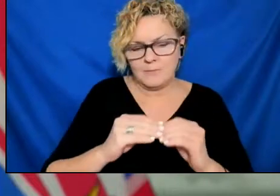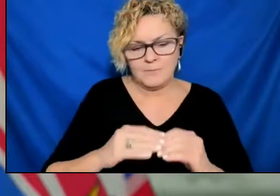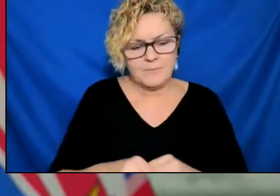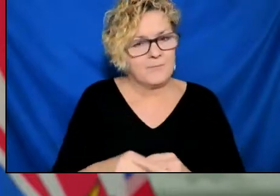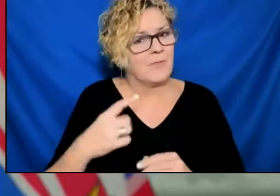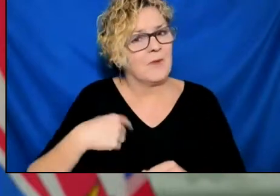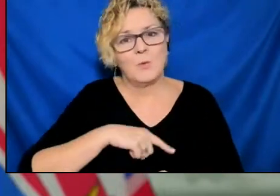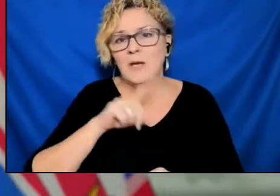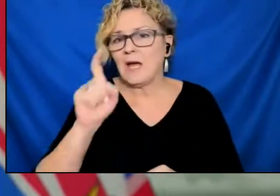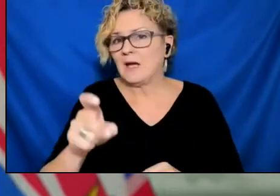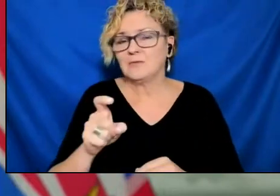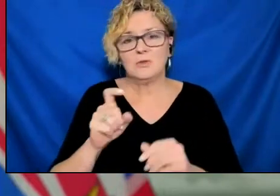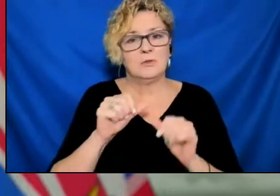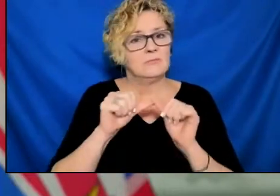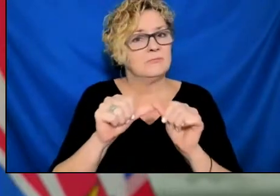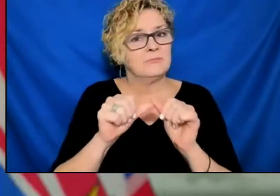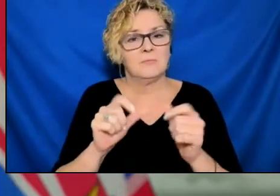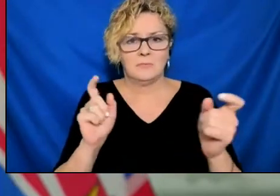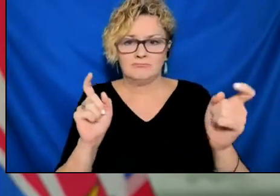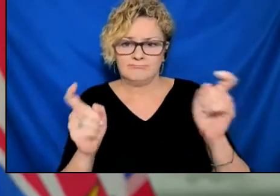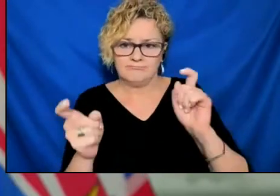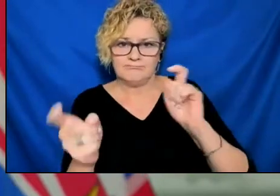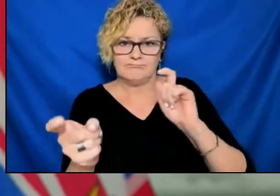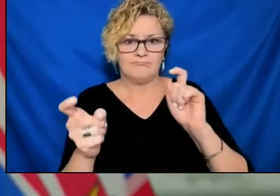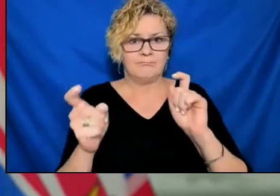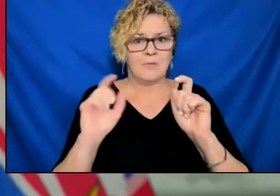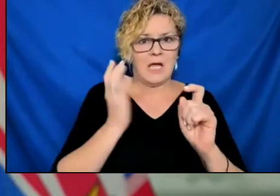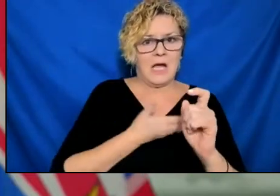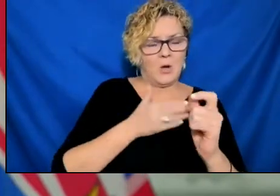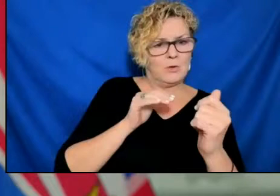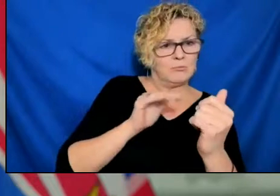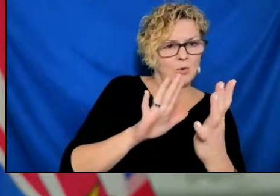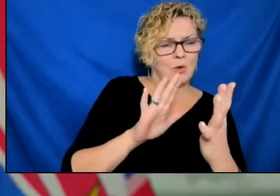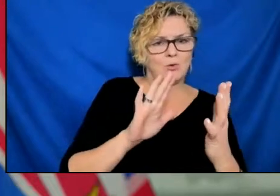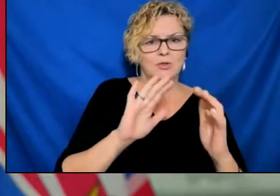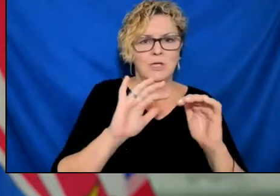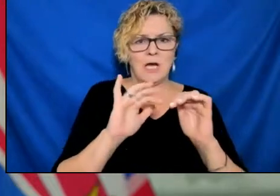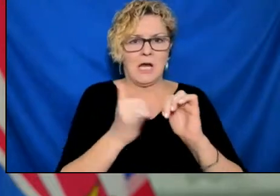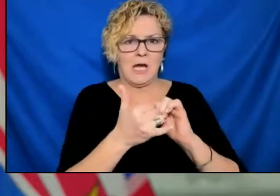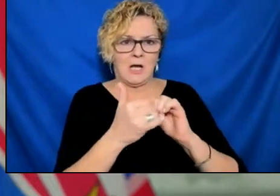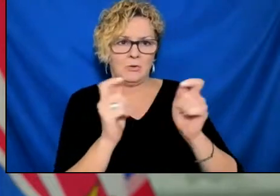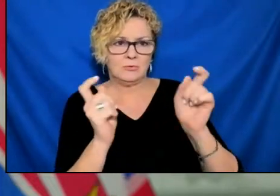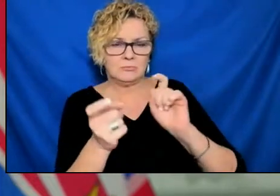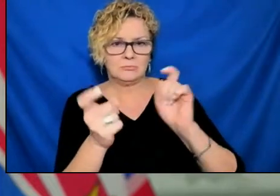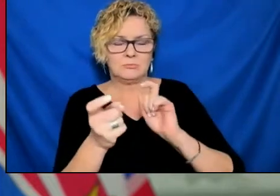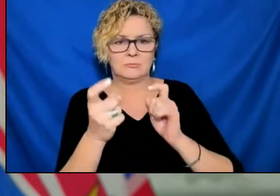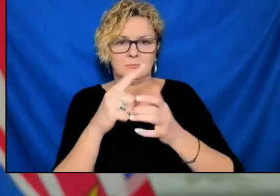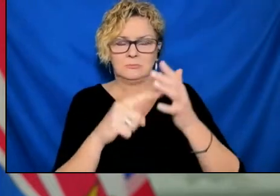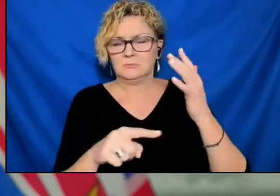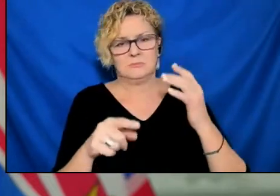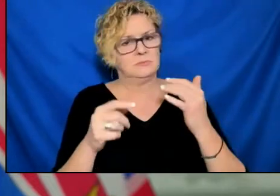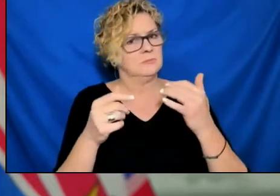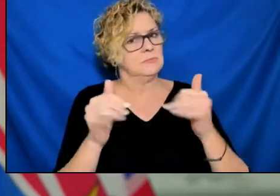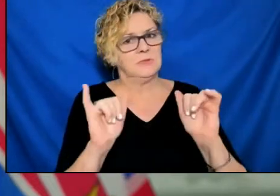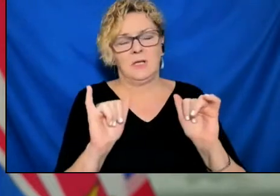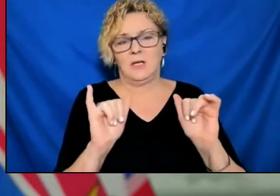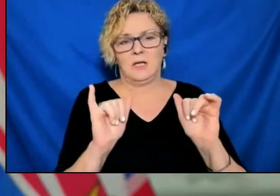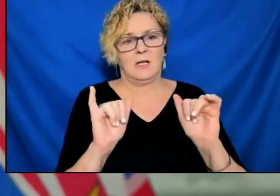of our pandemic, and we must continue to evolve and adapt our approach. That's why we are continuing to